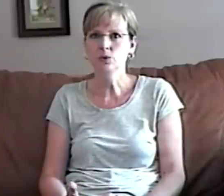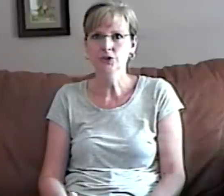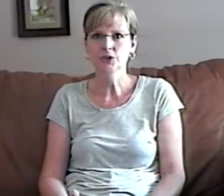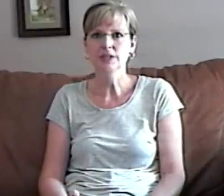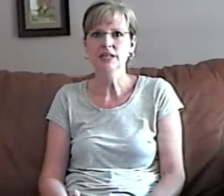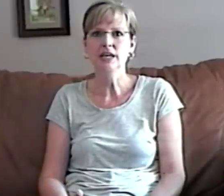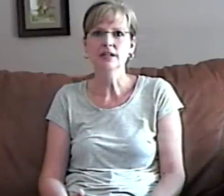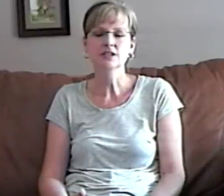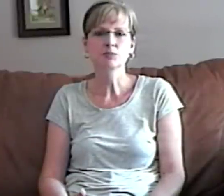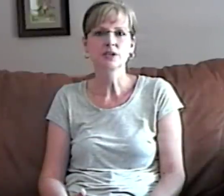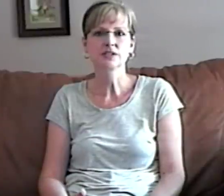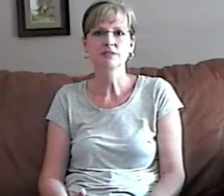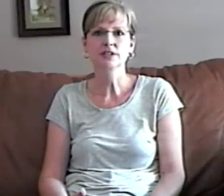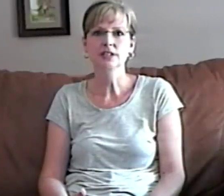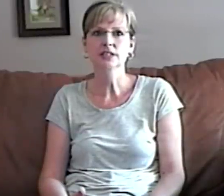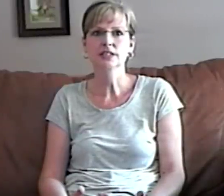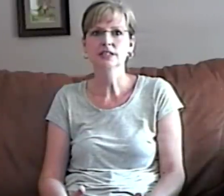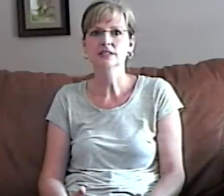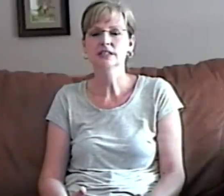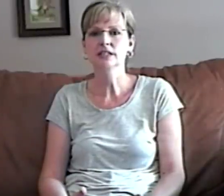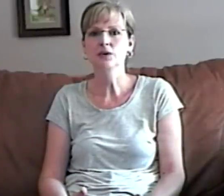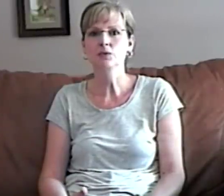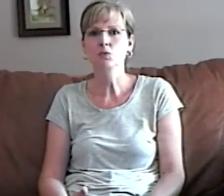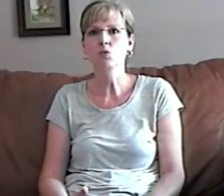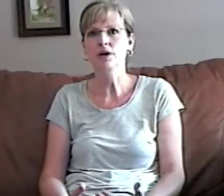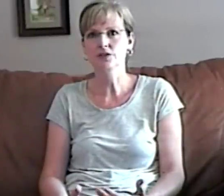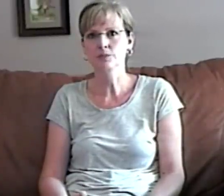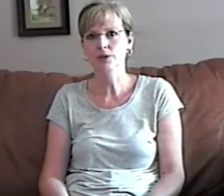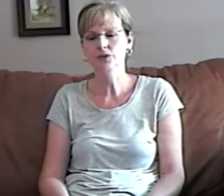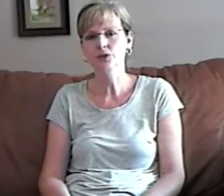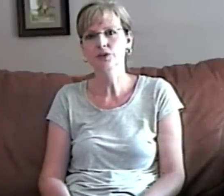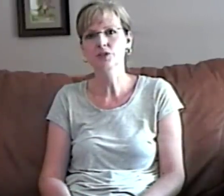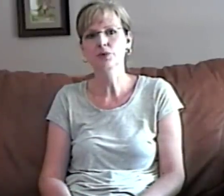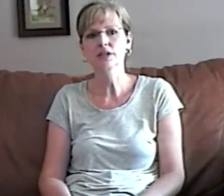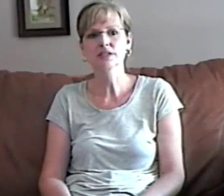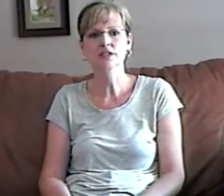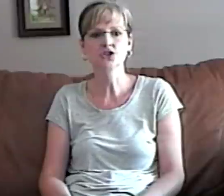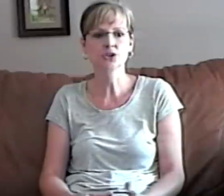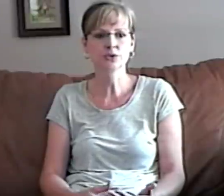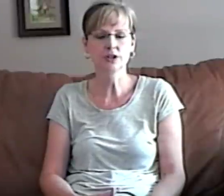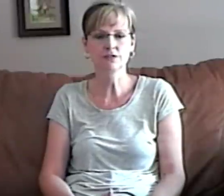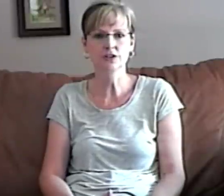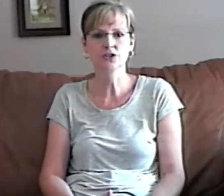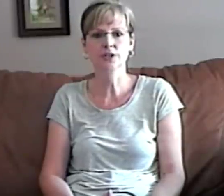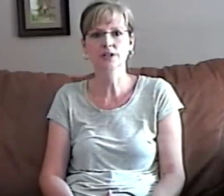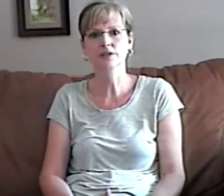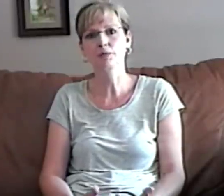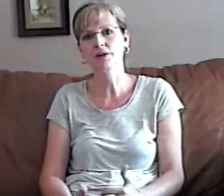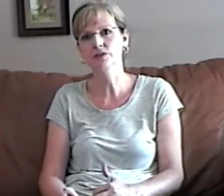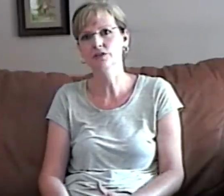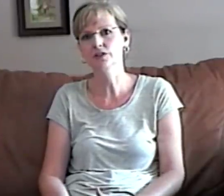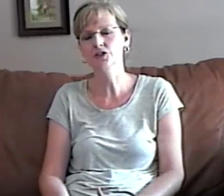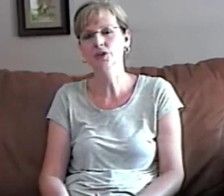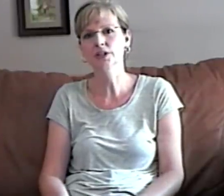older and can't express everything they want to express. The children and parents are frustrated.